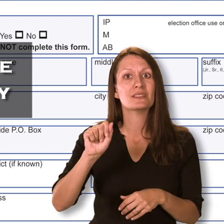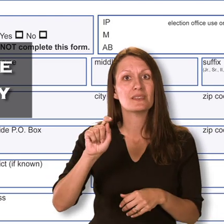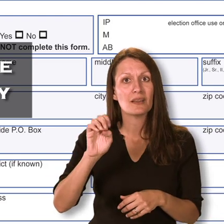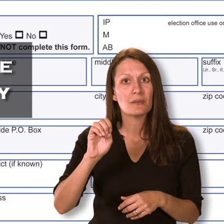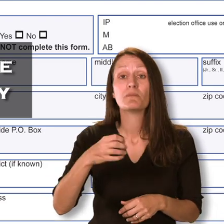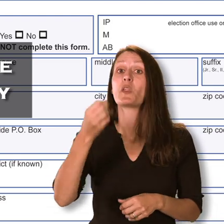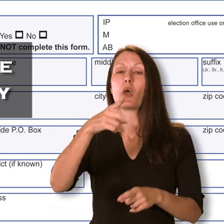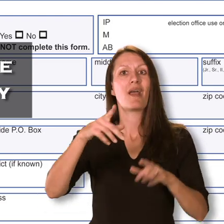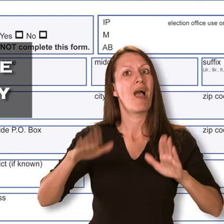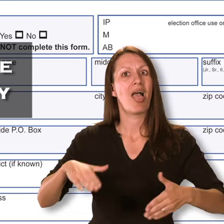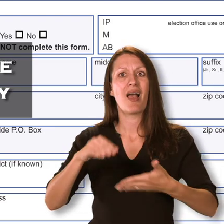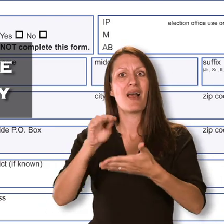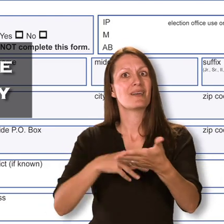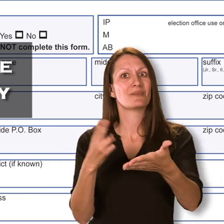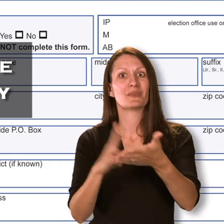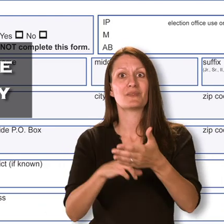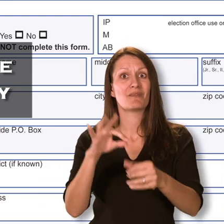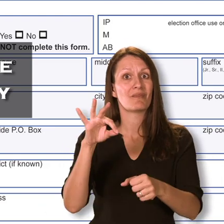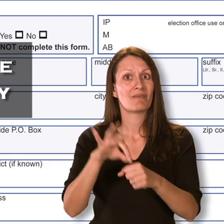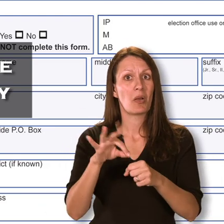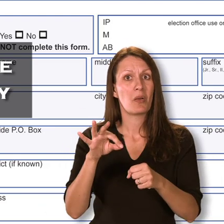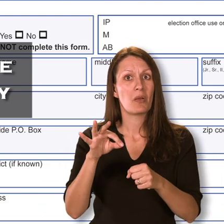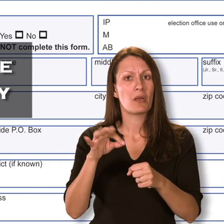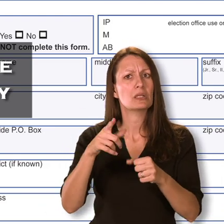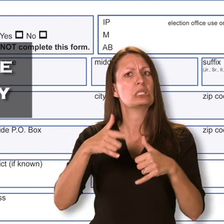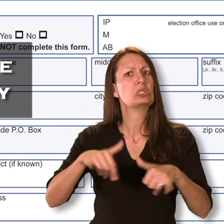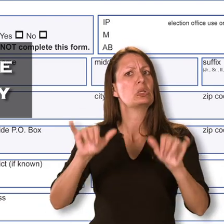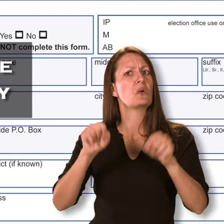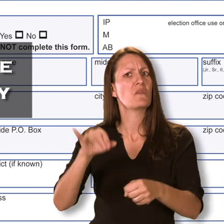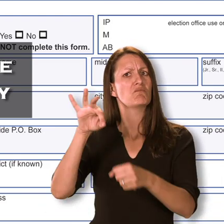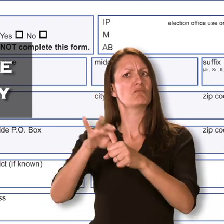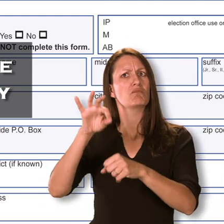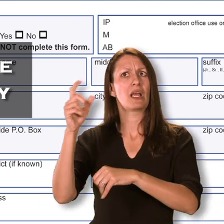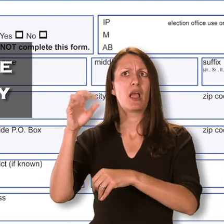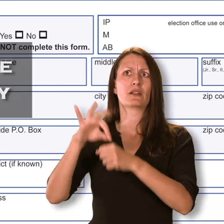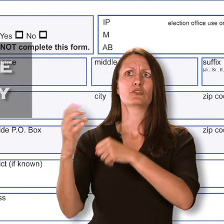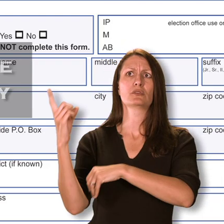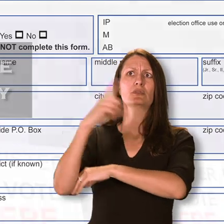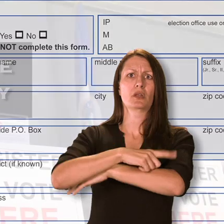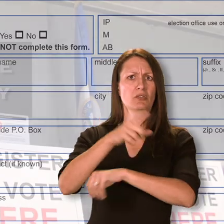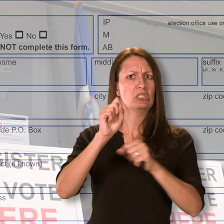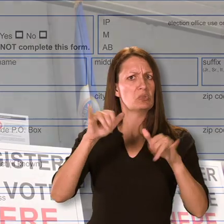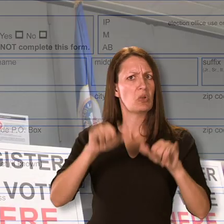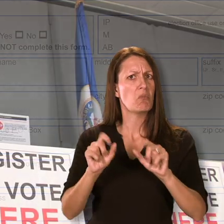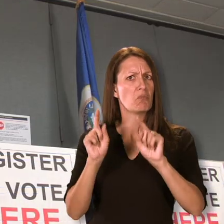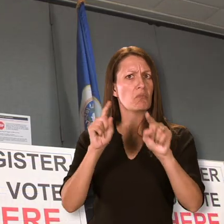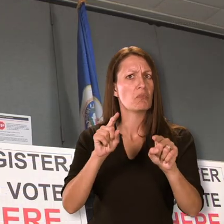you can still vote on Election Day.